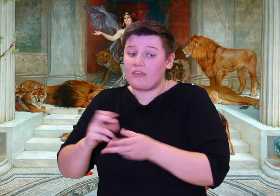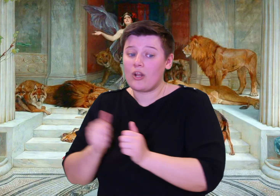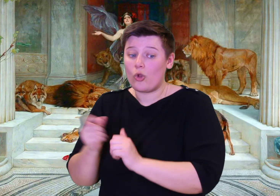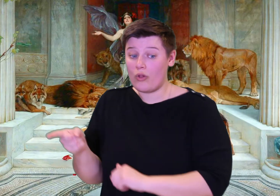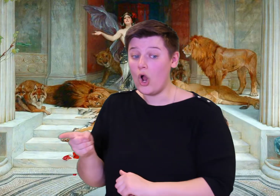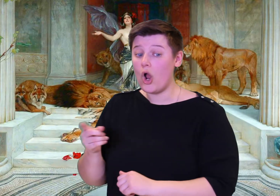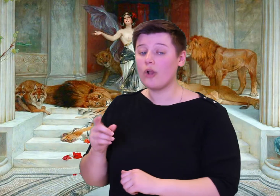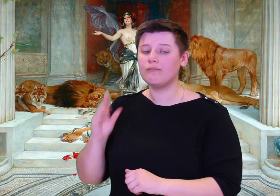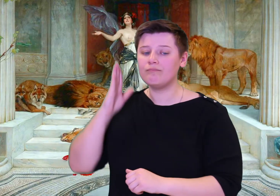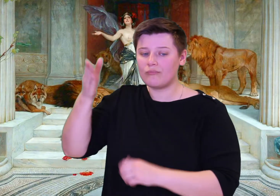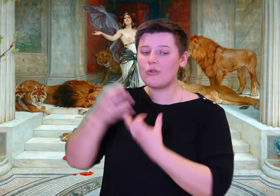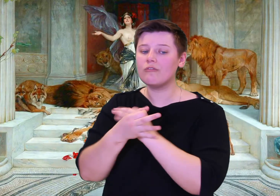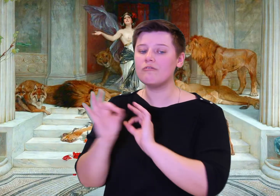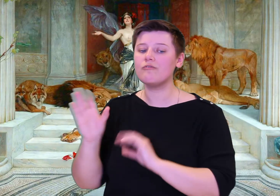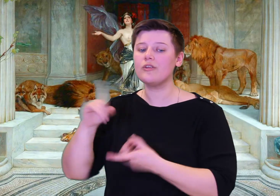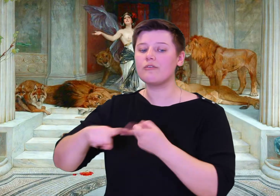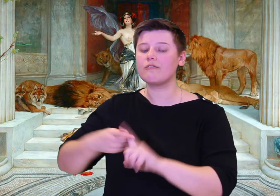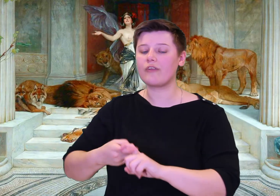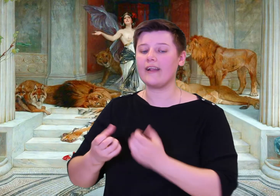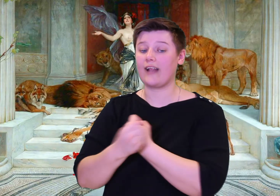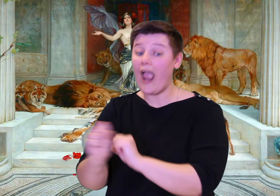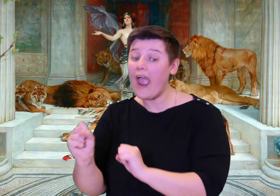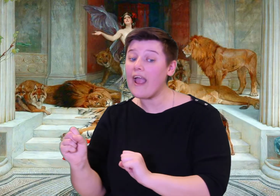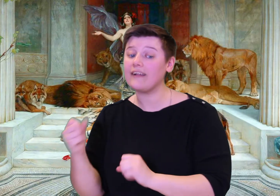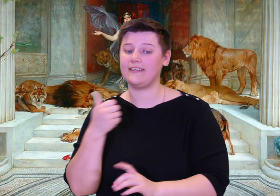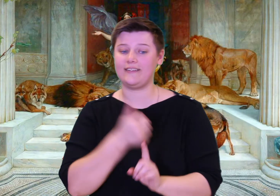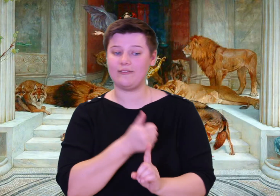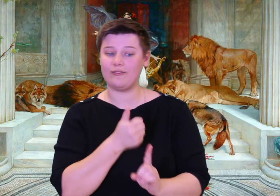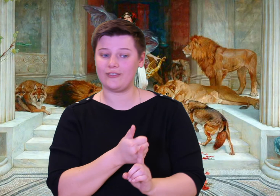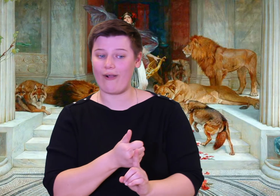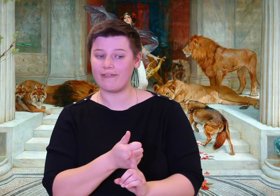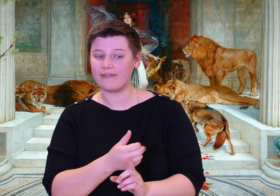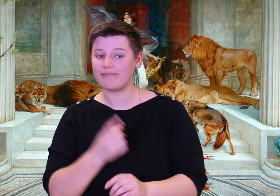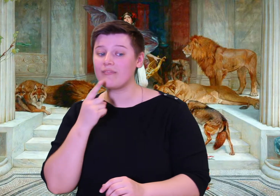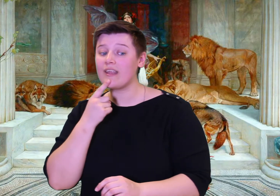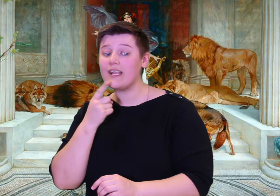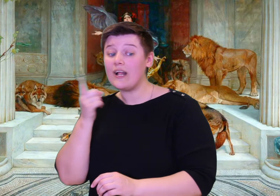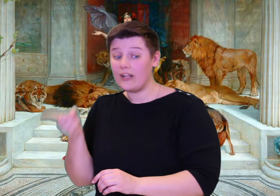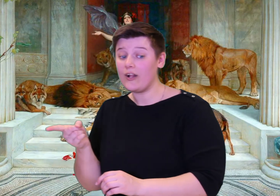When she strikes you with her long wand, then draw your sharpened sword and rush